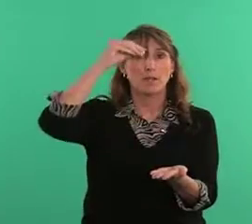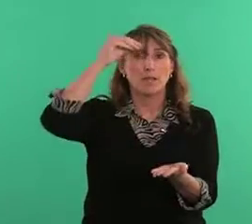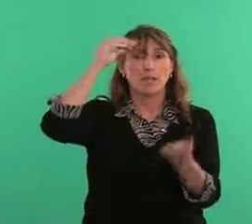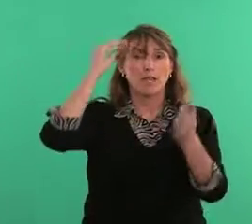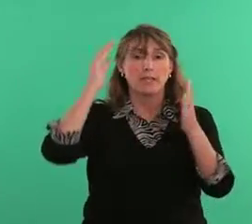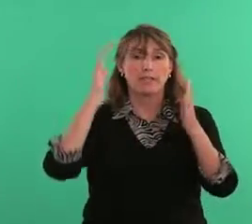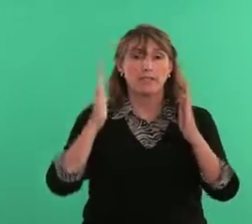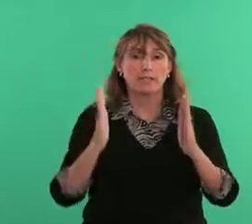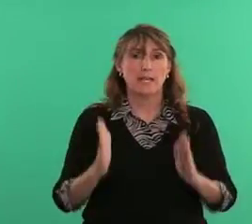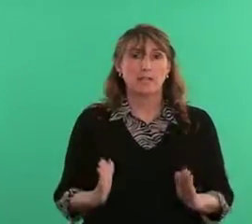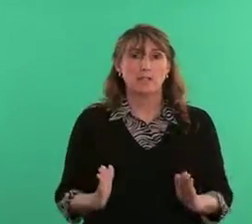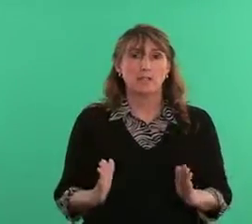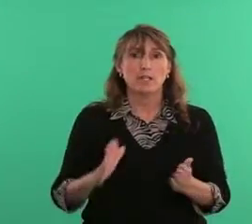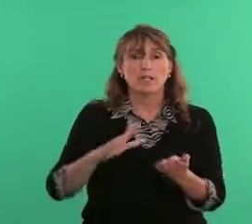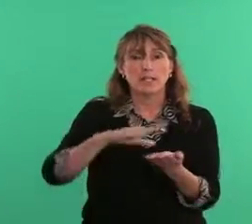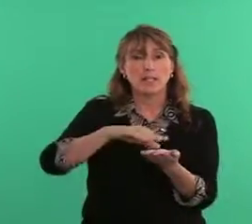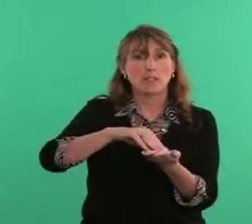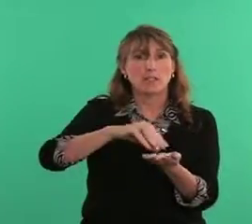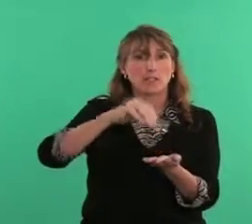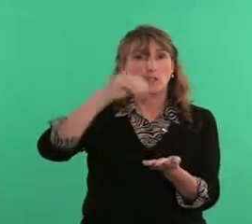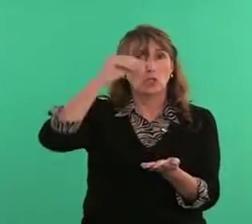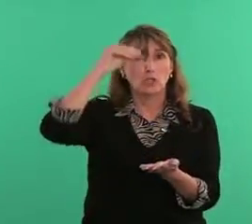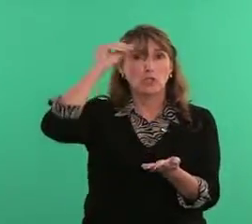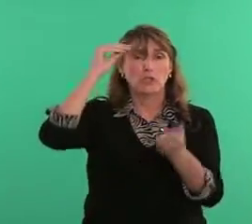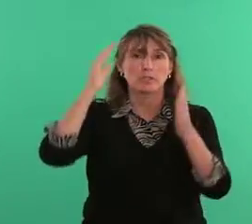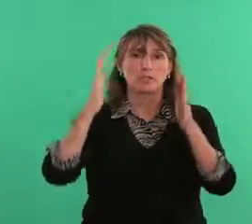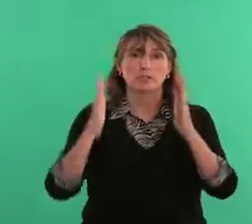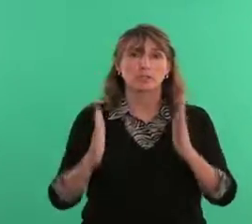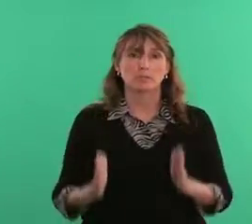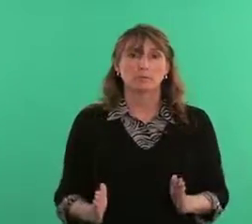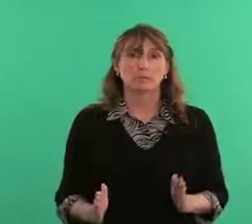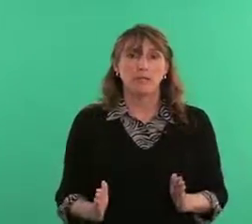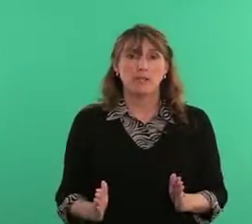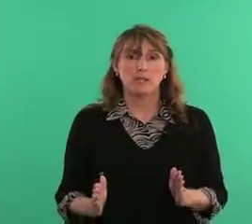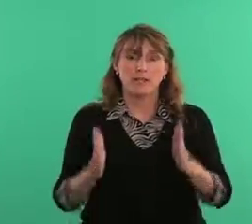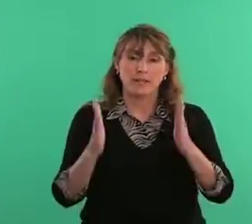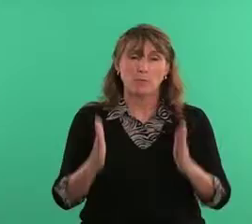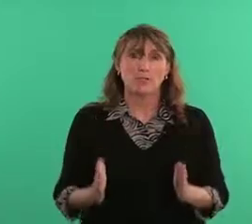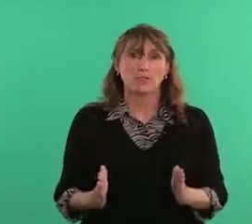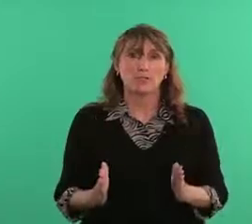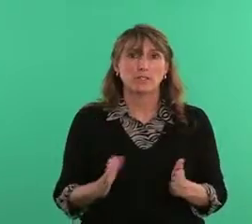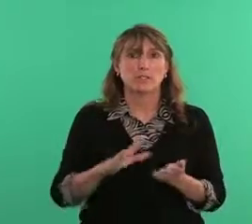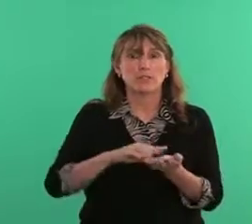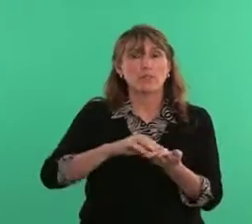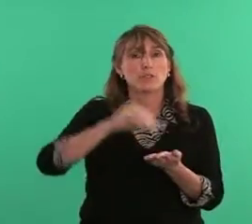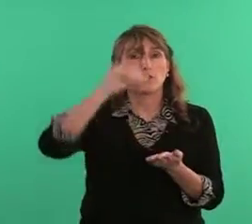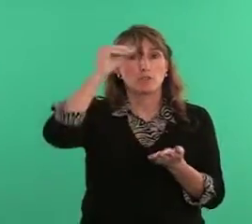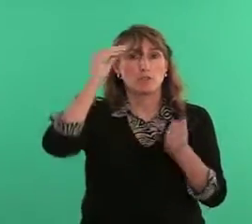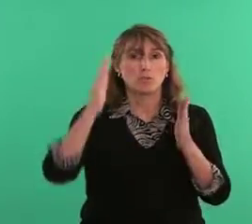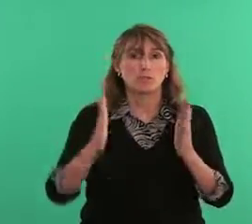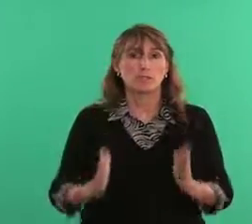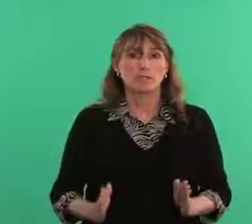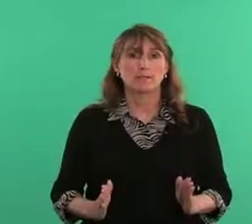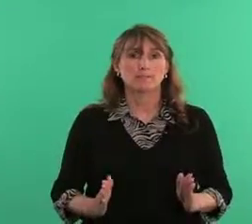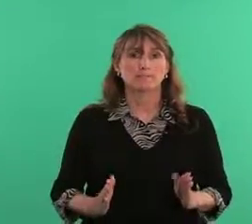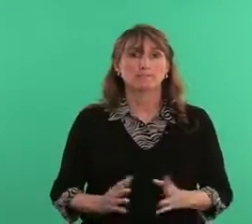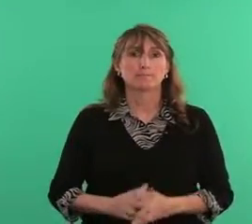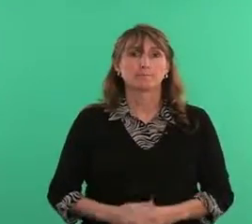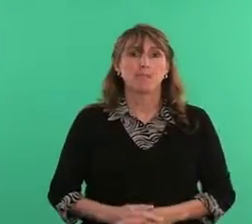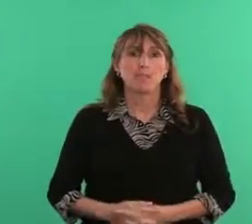and then down it's like, learn and then I'm kind of the person student